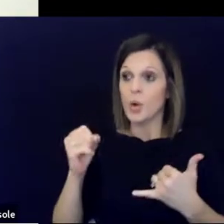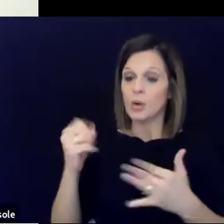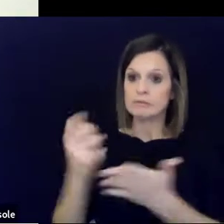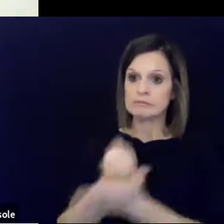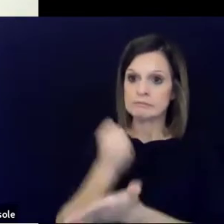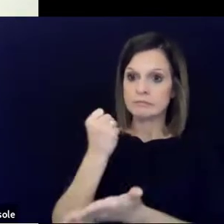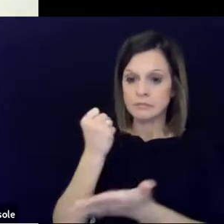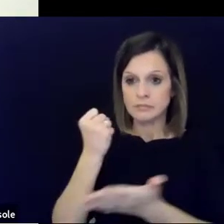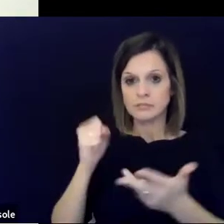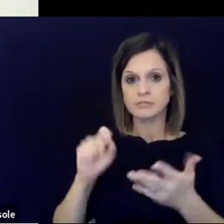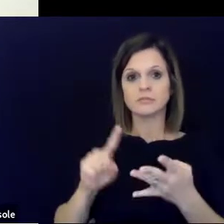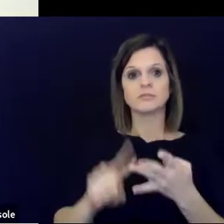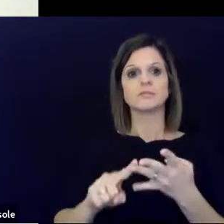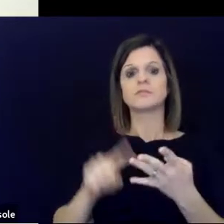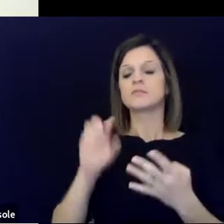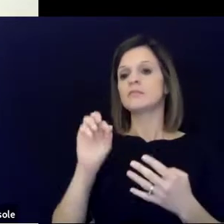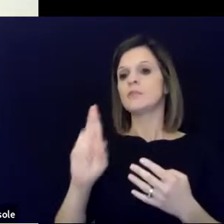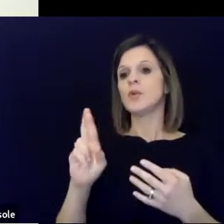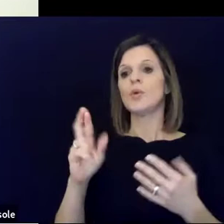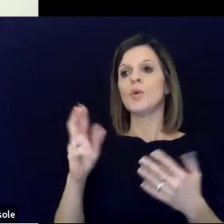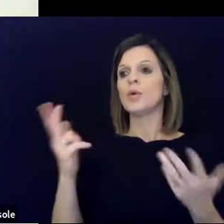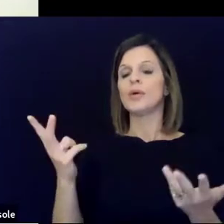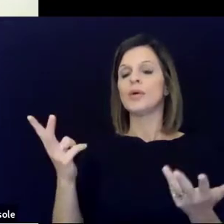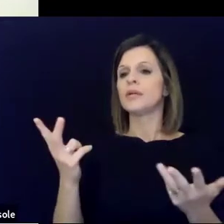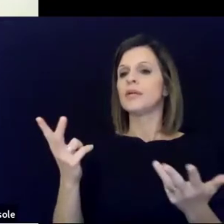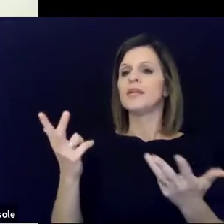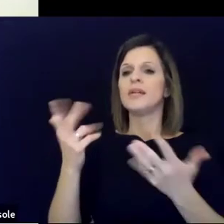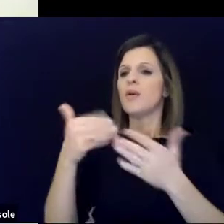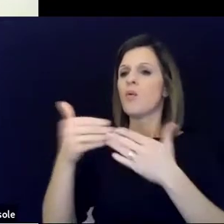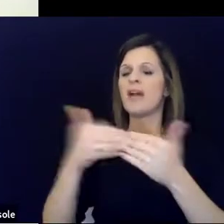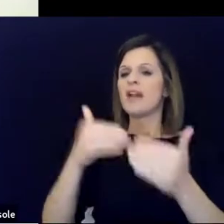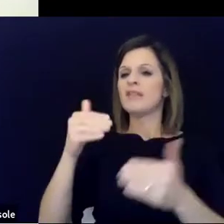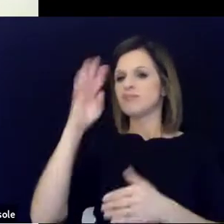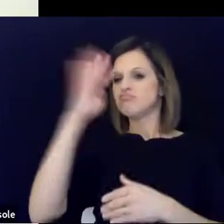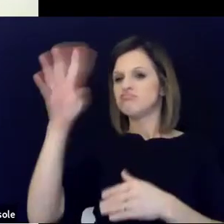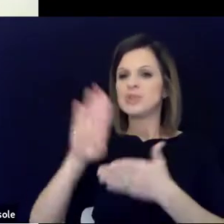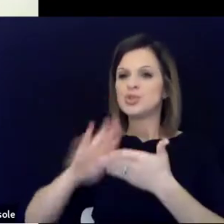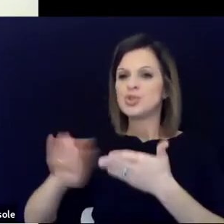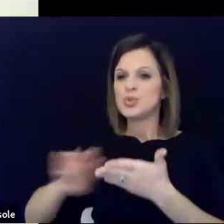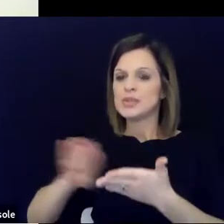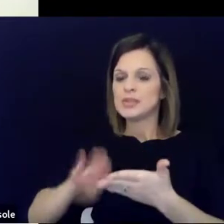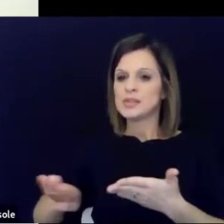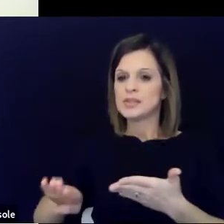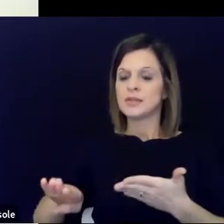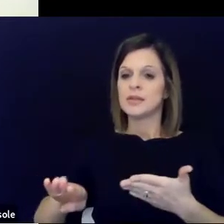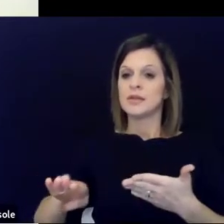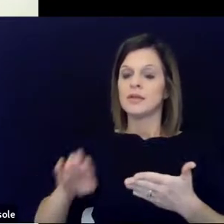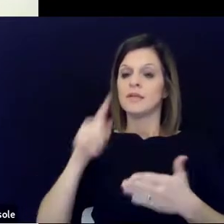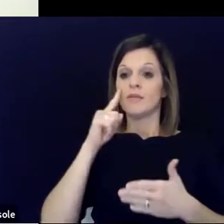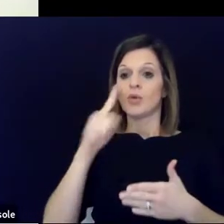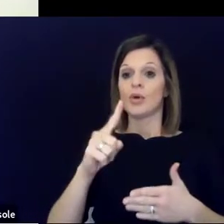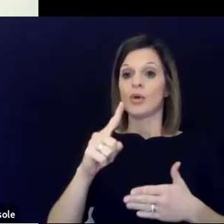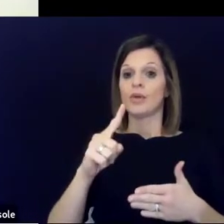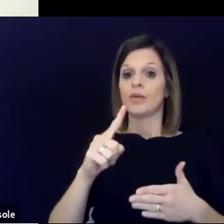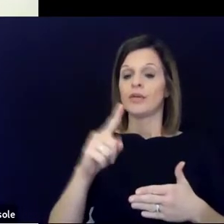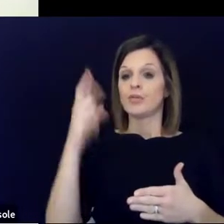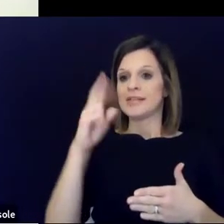Of course, it becomes a problem very often. So you think about cognitive self-regulation,